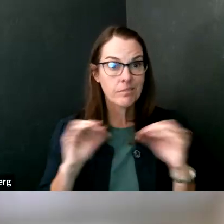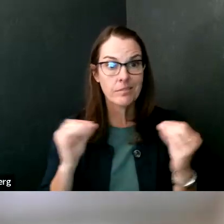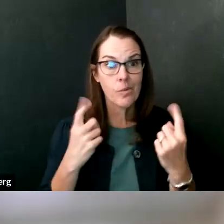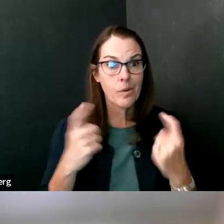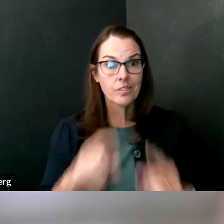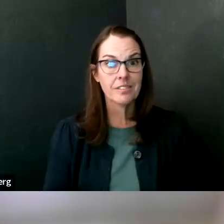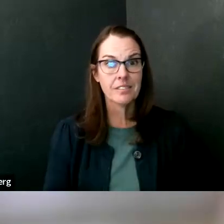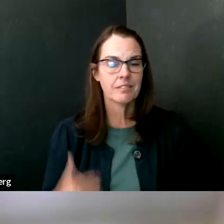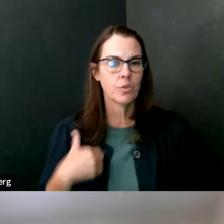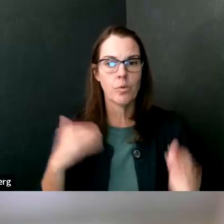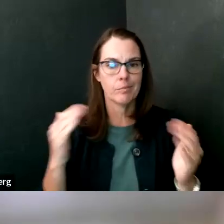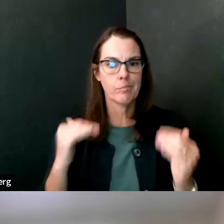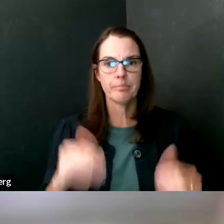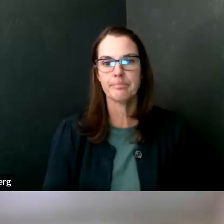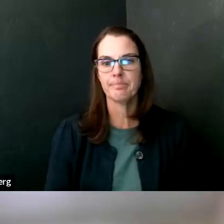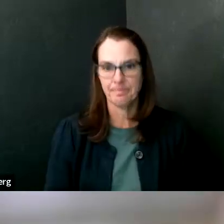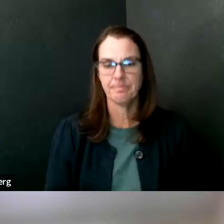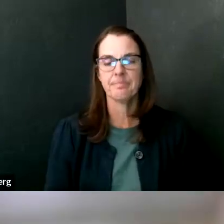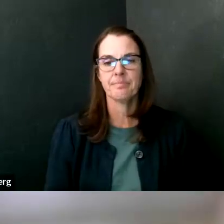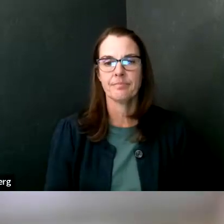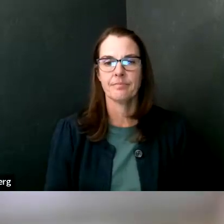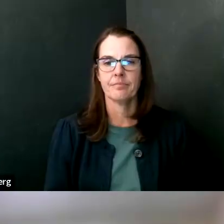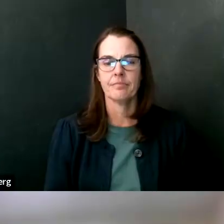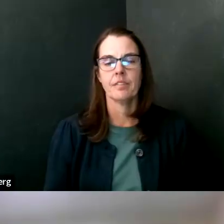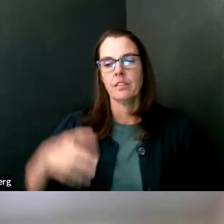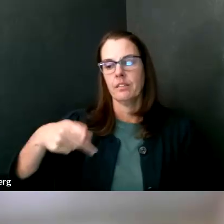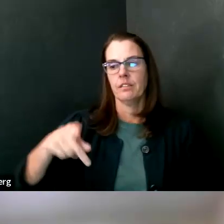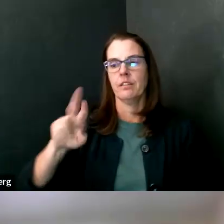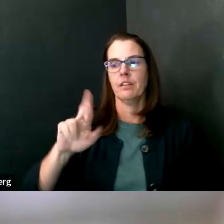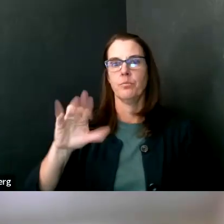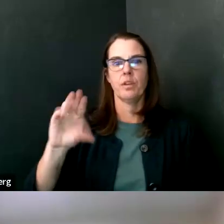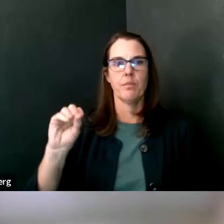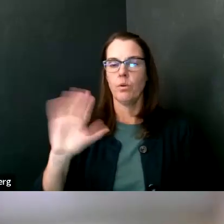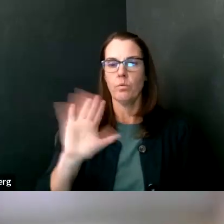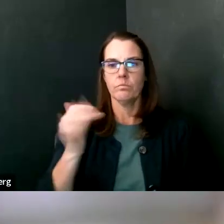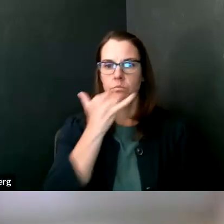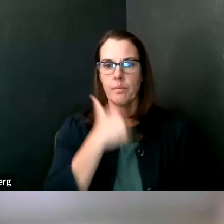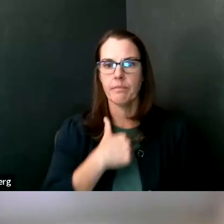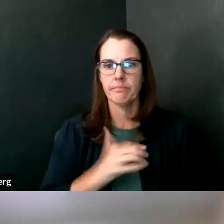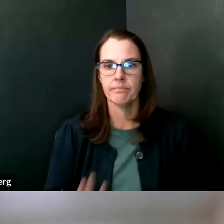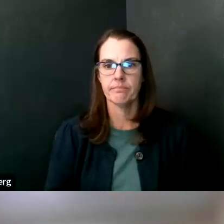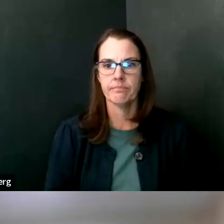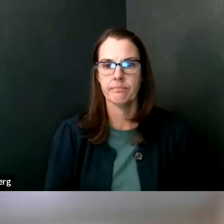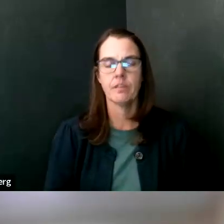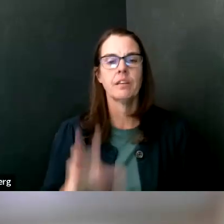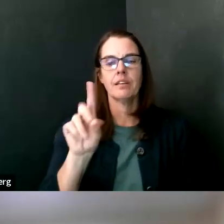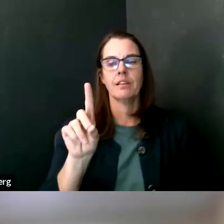I'll just move to the next person on the list. Primo Castro. Oh, I'm sorry. Uh Derek Flowers